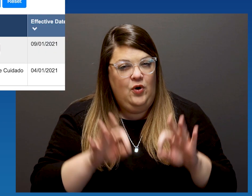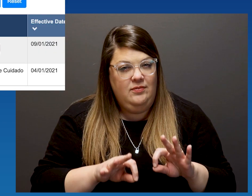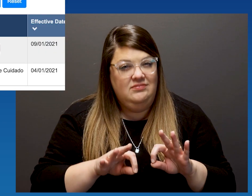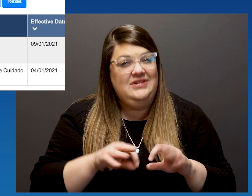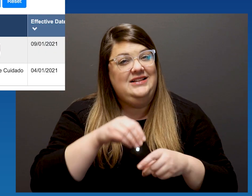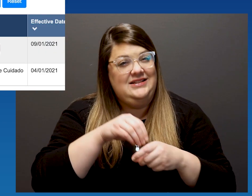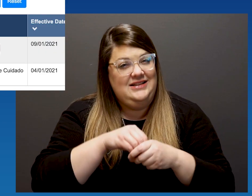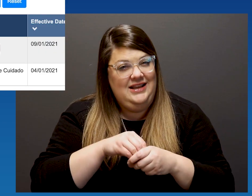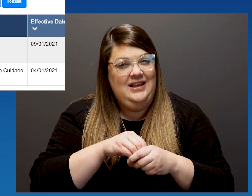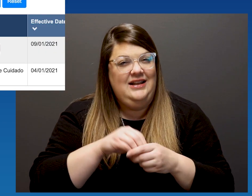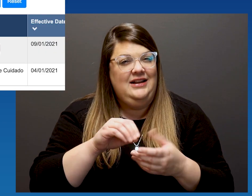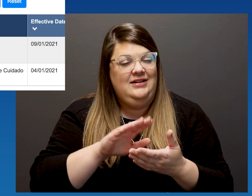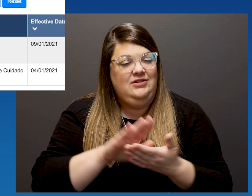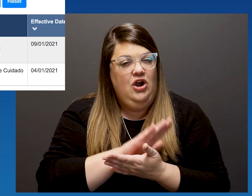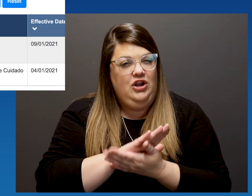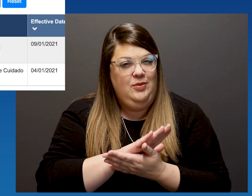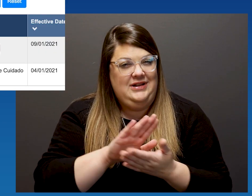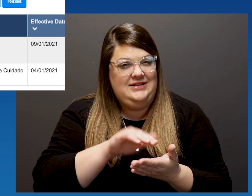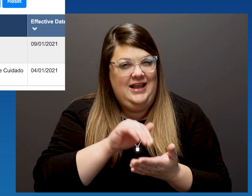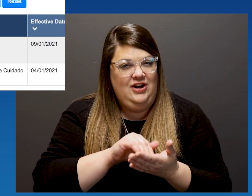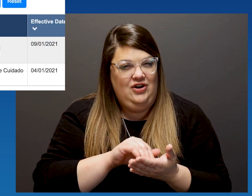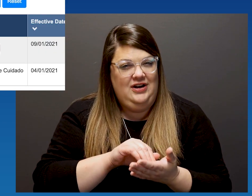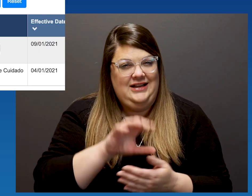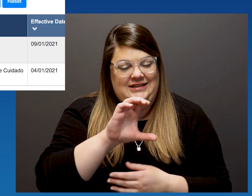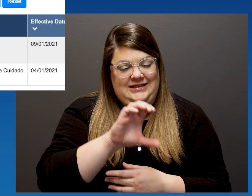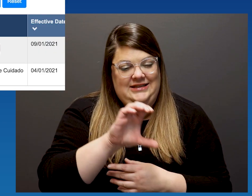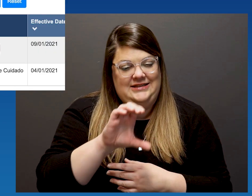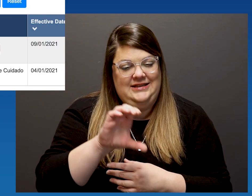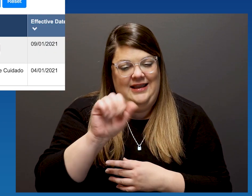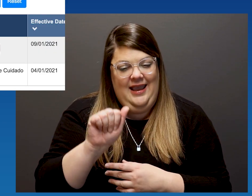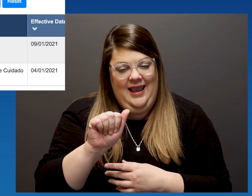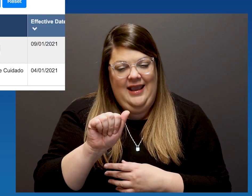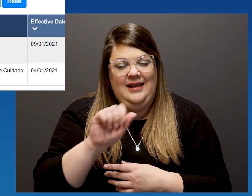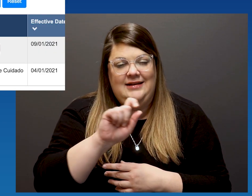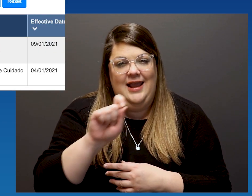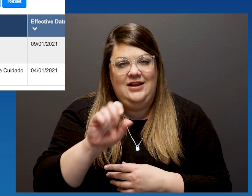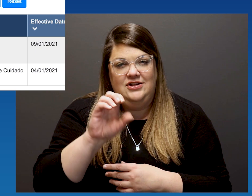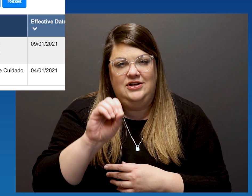as form number CCA-0208A.